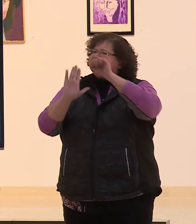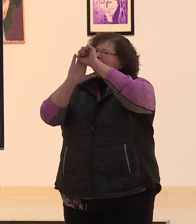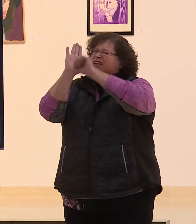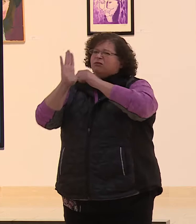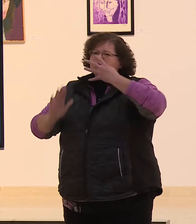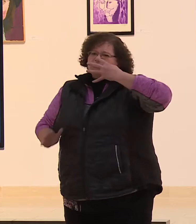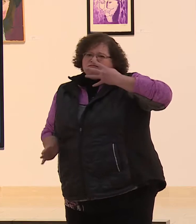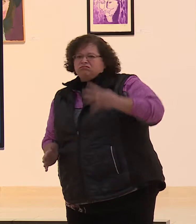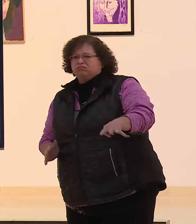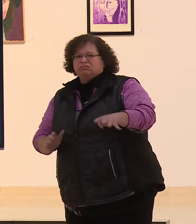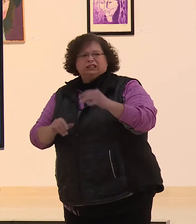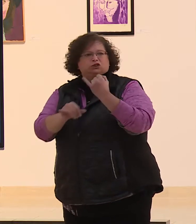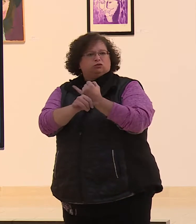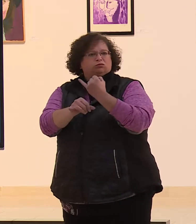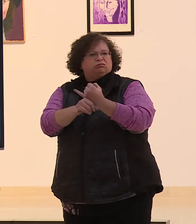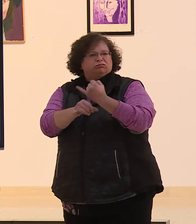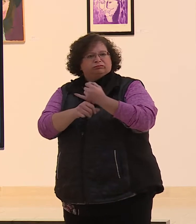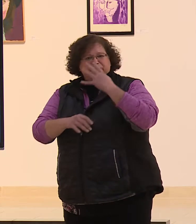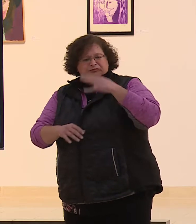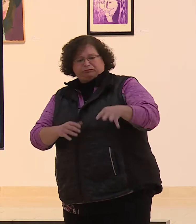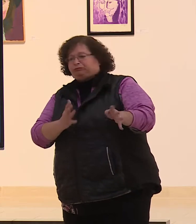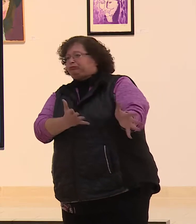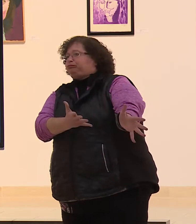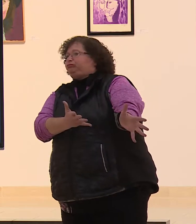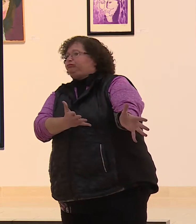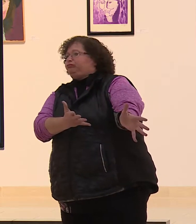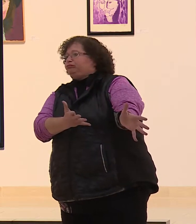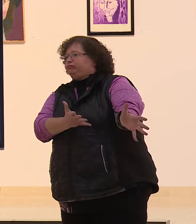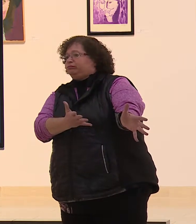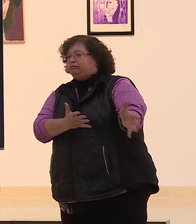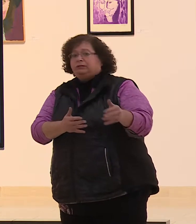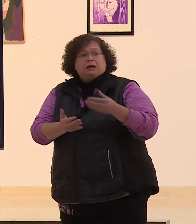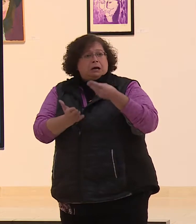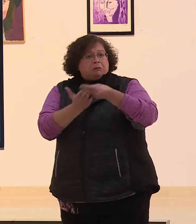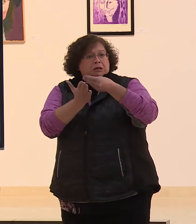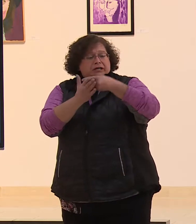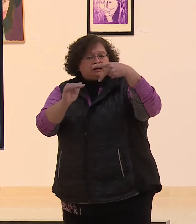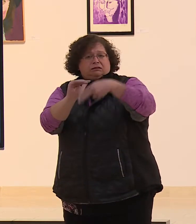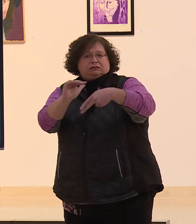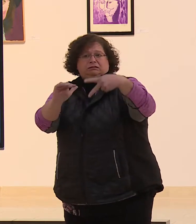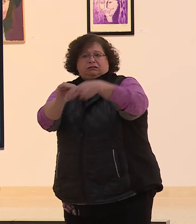Back at the School for the Deaf, really there was a lot of neglect that happened,